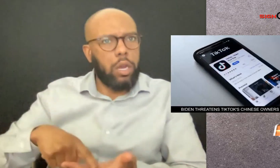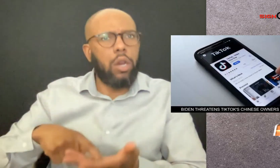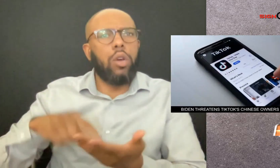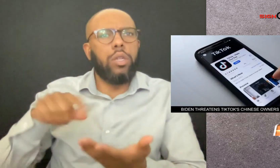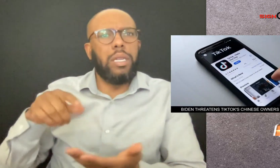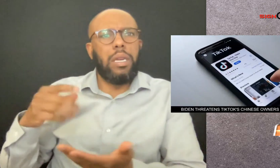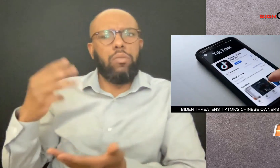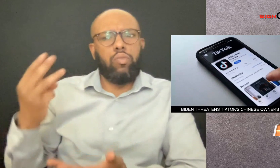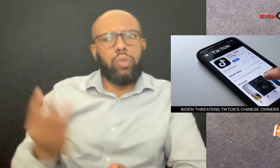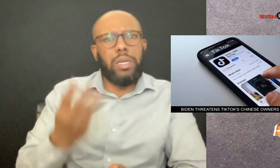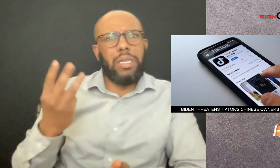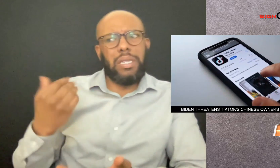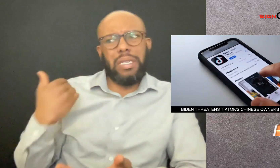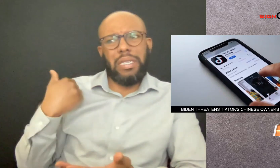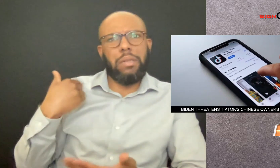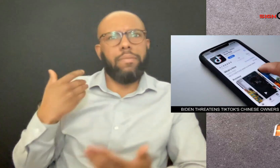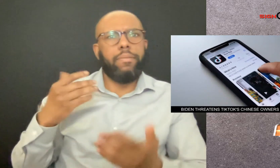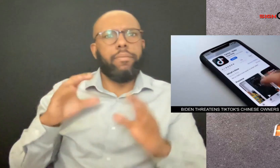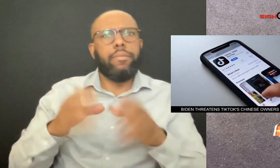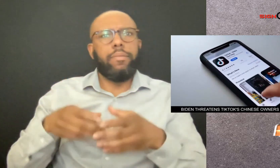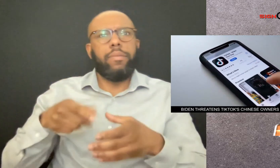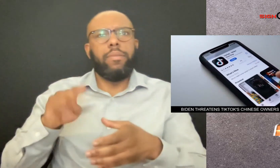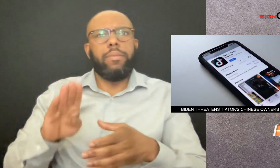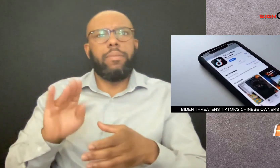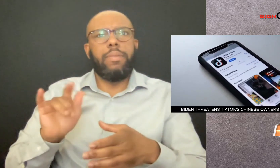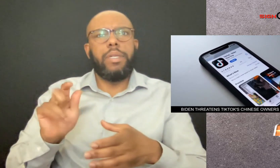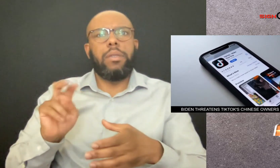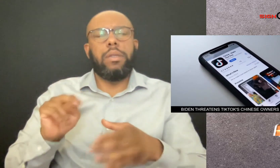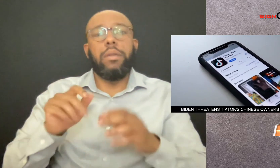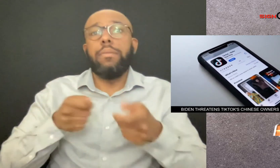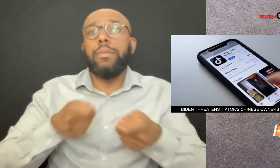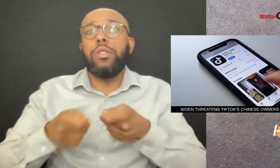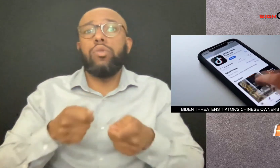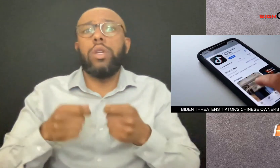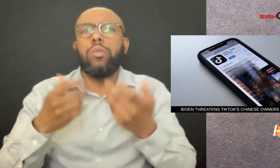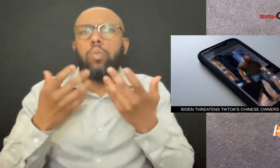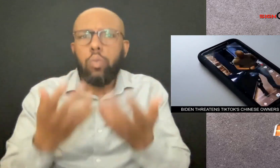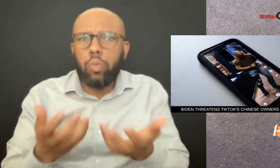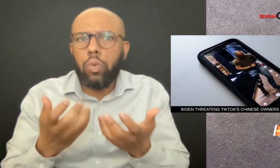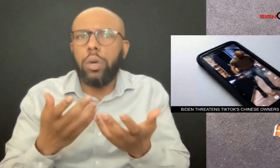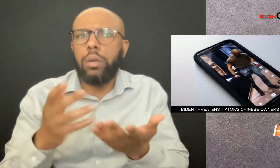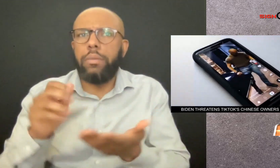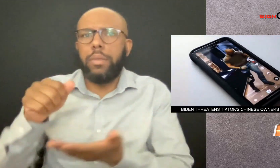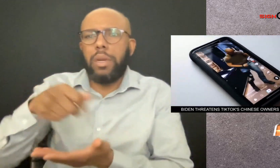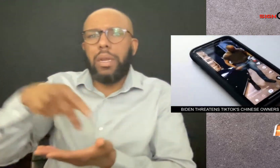Tiktok acknowledged the Biden Administration wants the apps Chinese parent company.